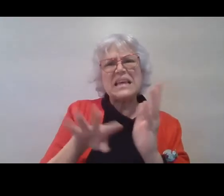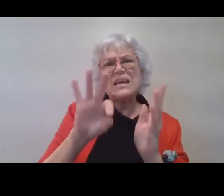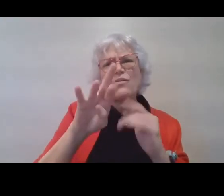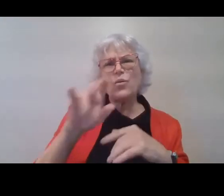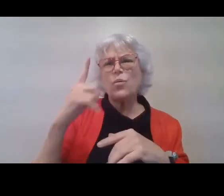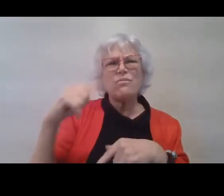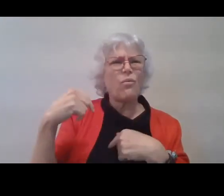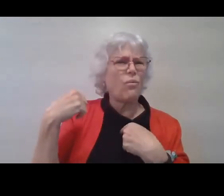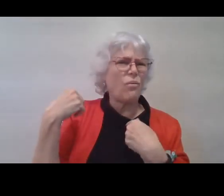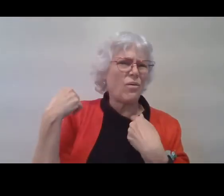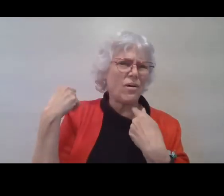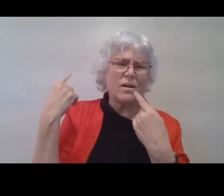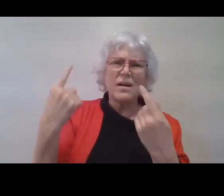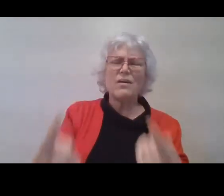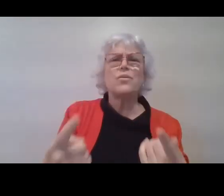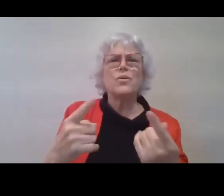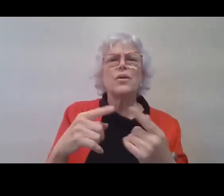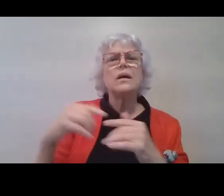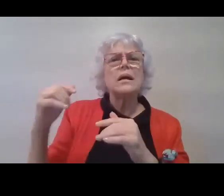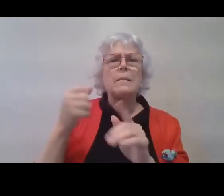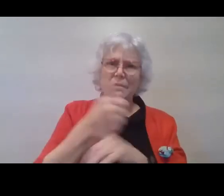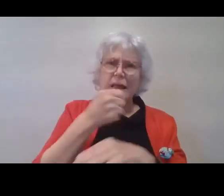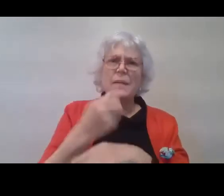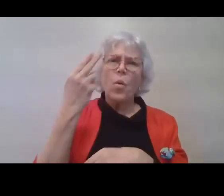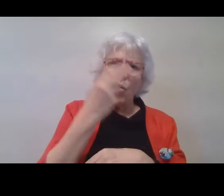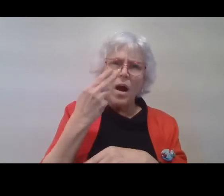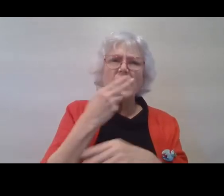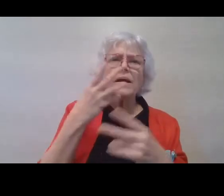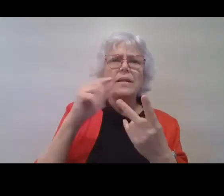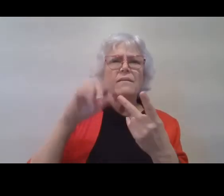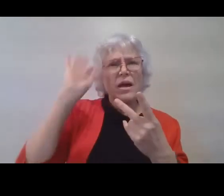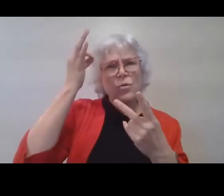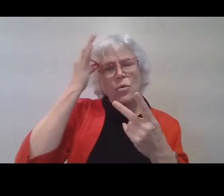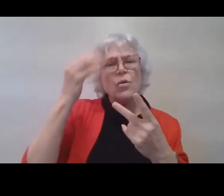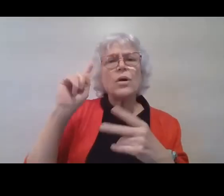Hawaii and and federal governments to blame. Thankfully, on March 7, the Pentagon announced